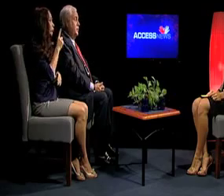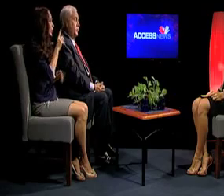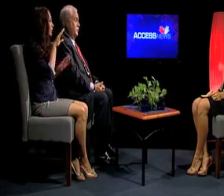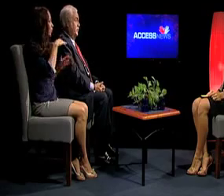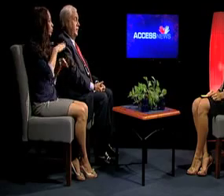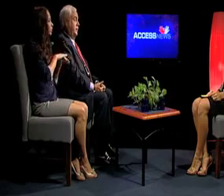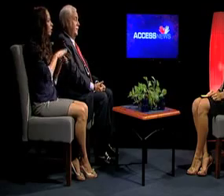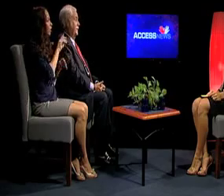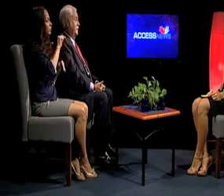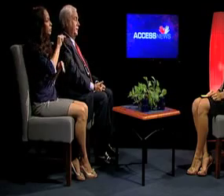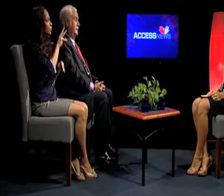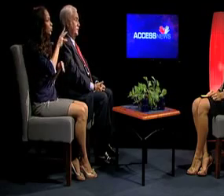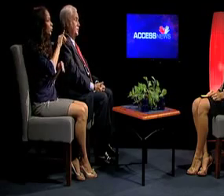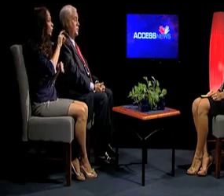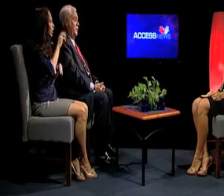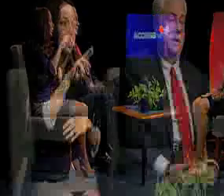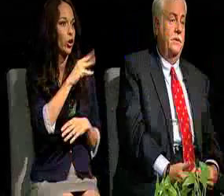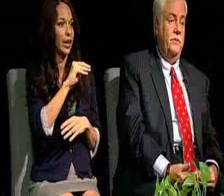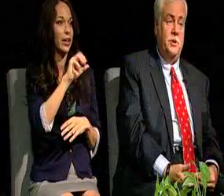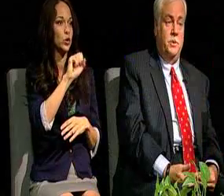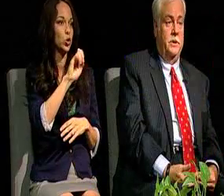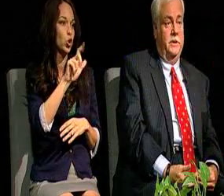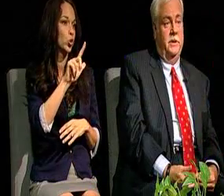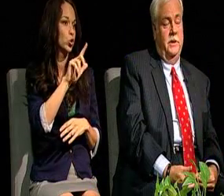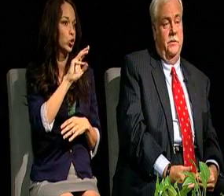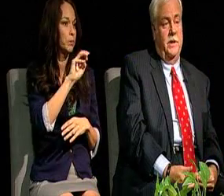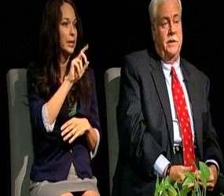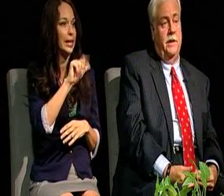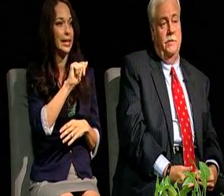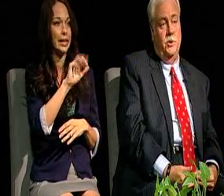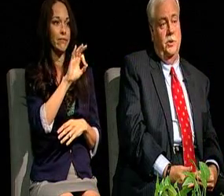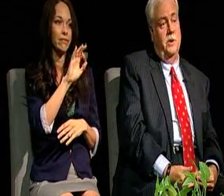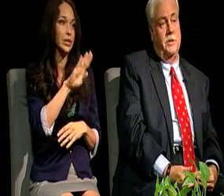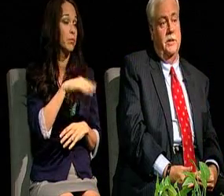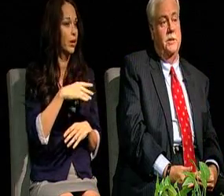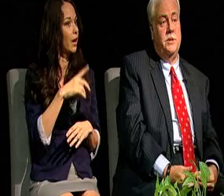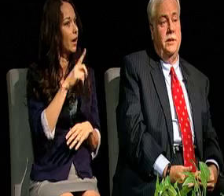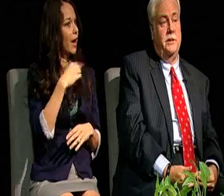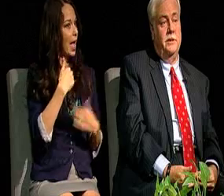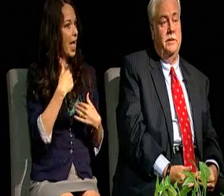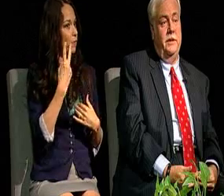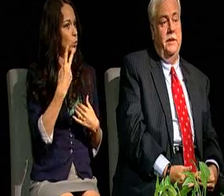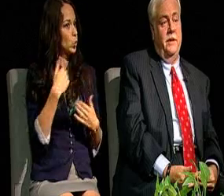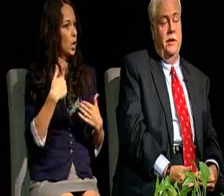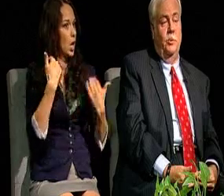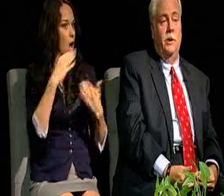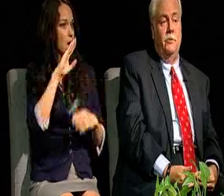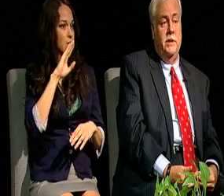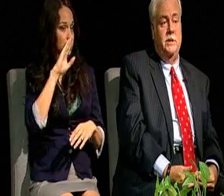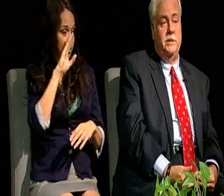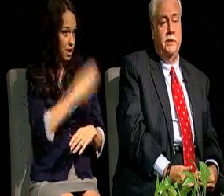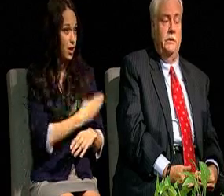Twitter and social media and Facebook. In fact, I have two young sons that, one reads...